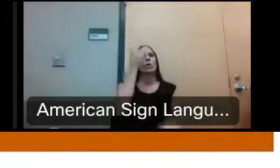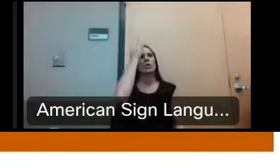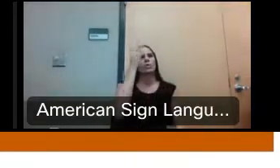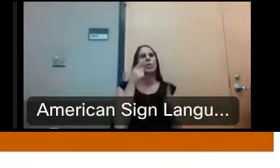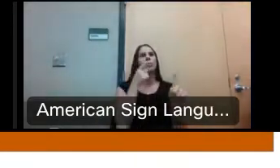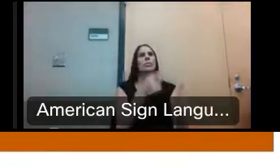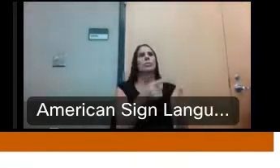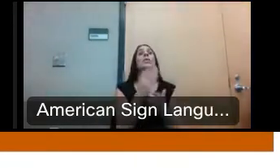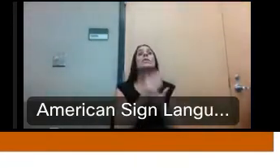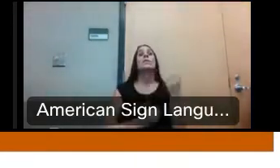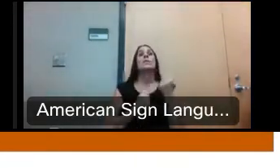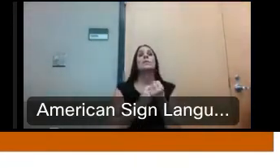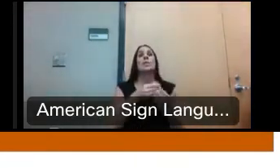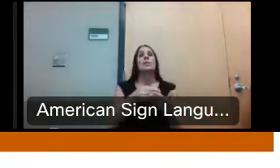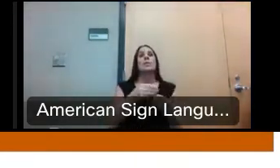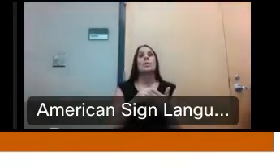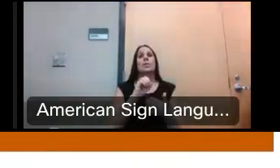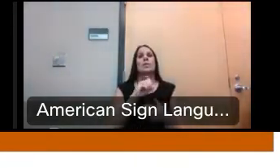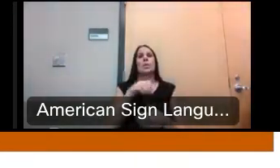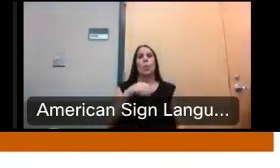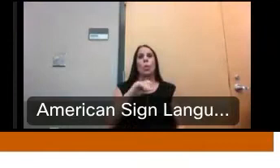opioid work that we do. Was 1 of the videos we were creating was going